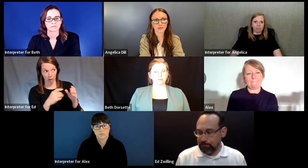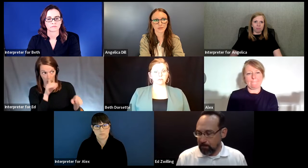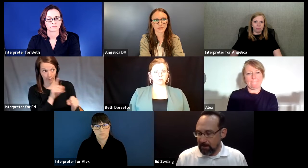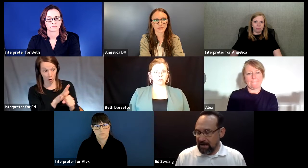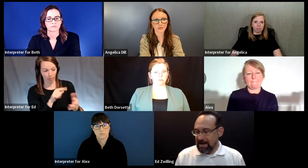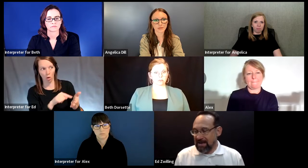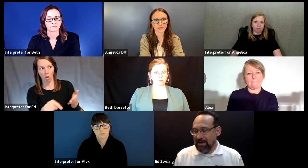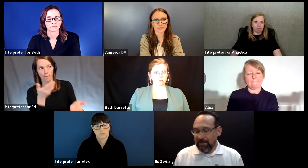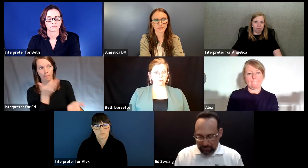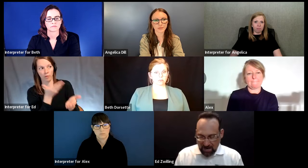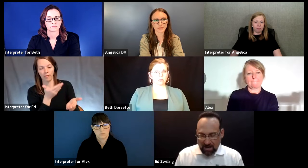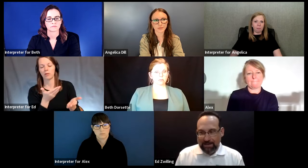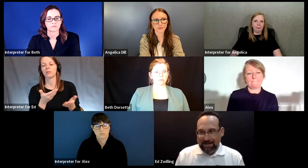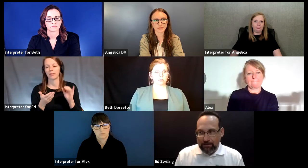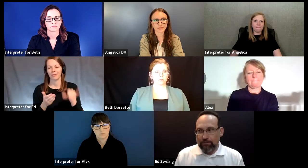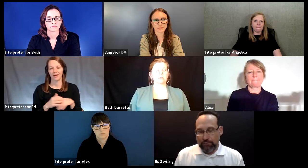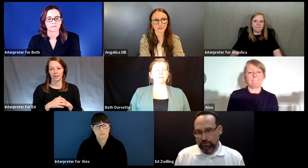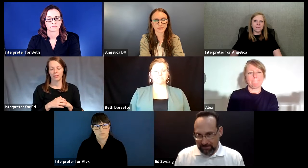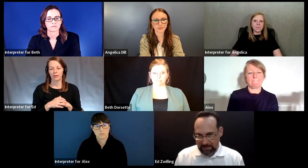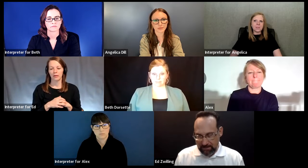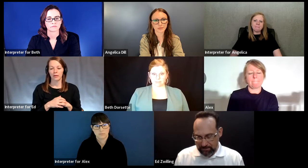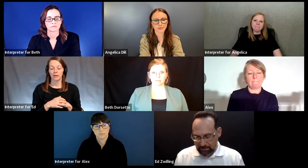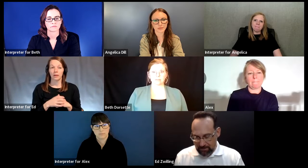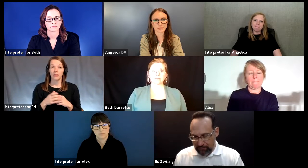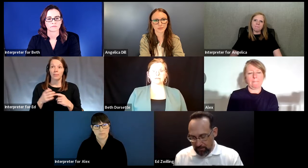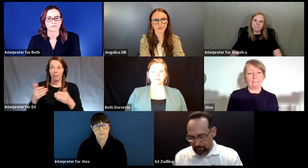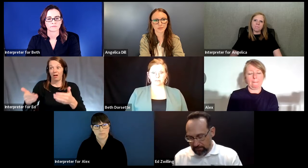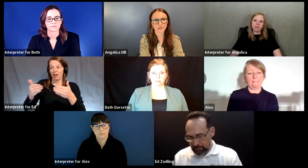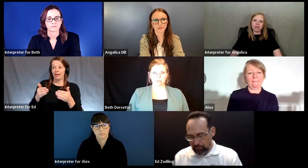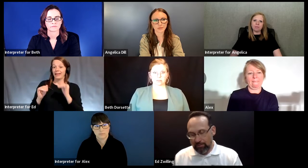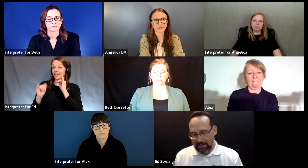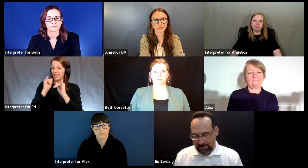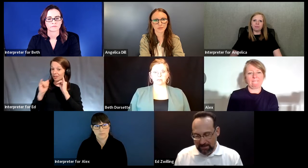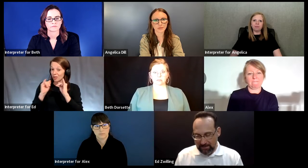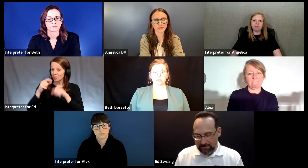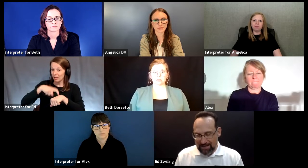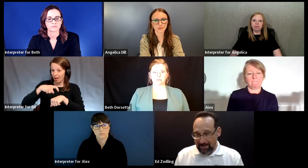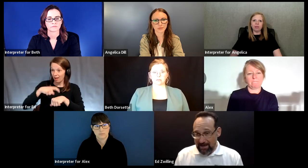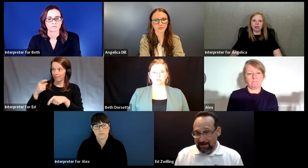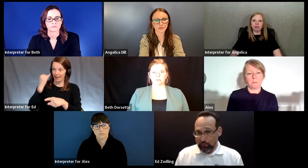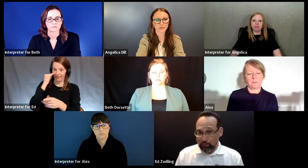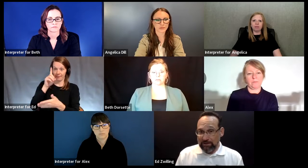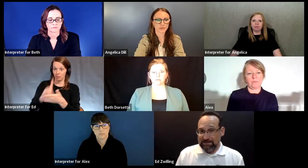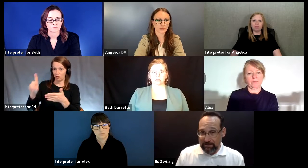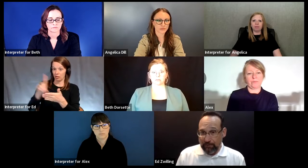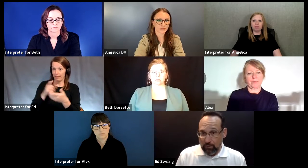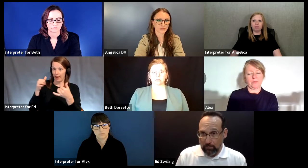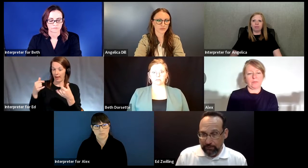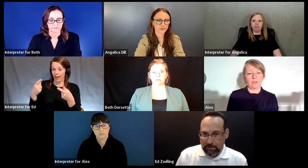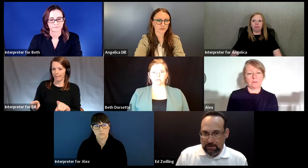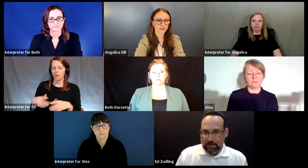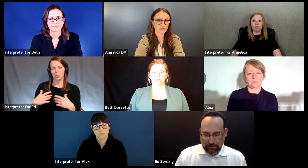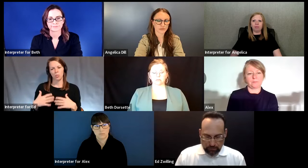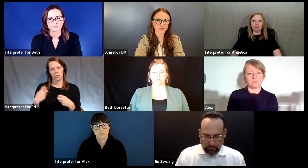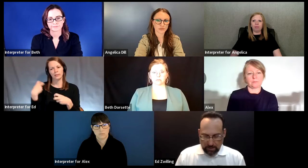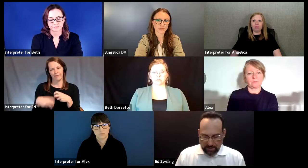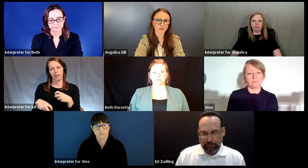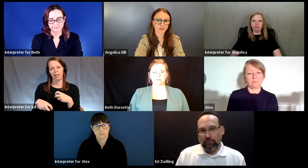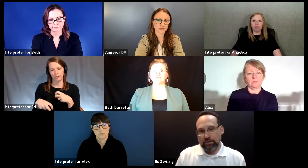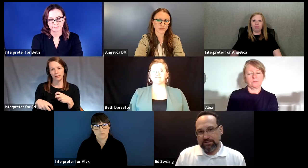Now in the job interview stage if you're discriminated against, that is really difficult to enforce